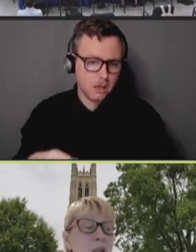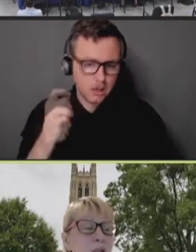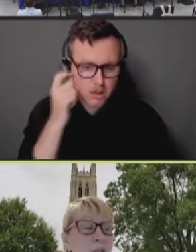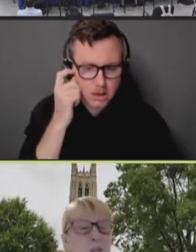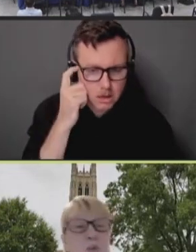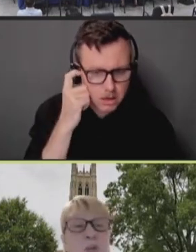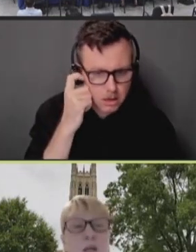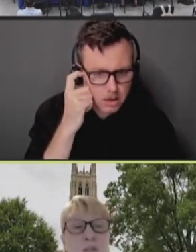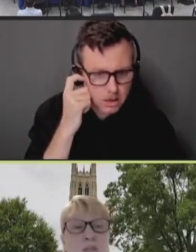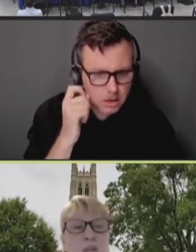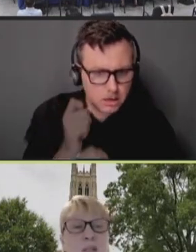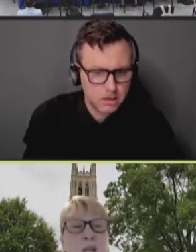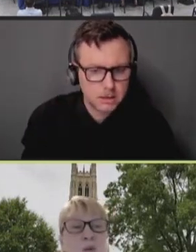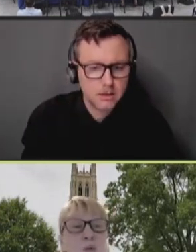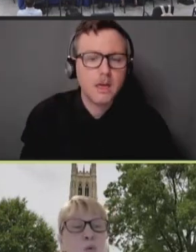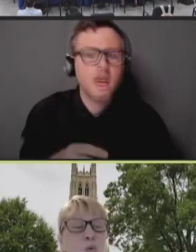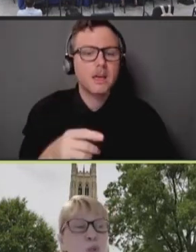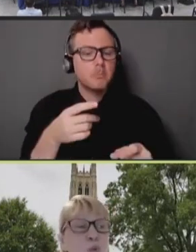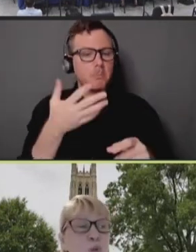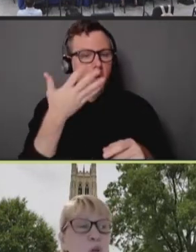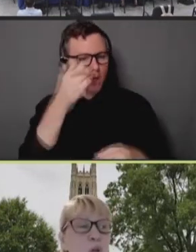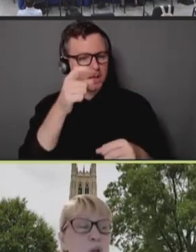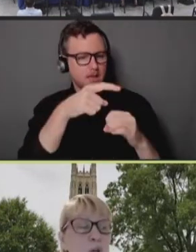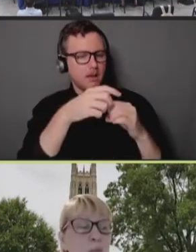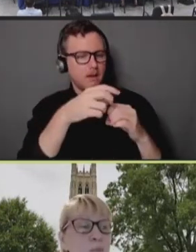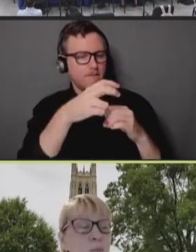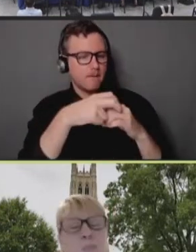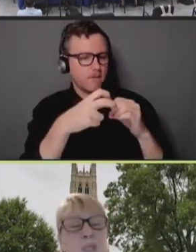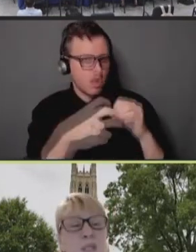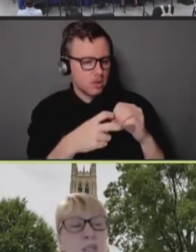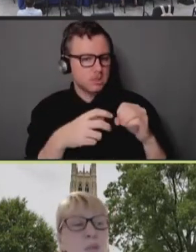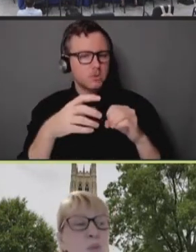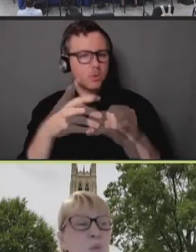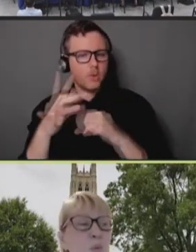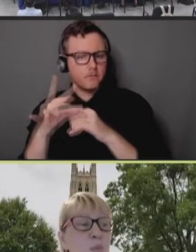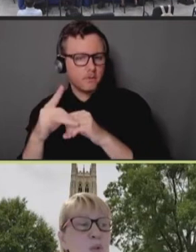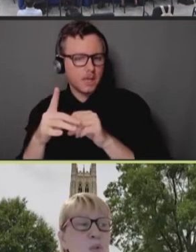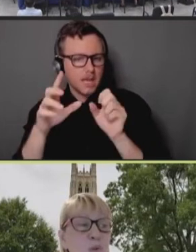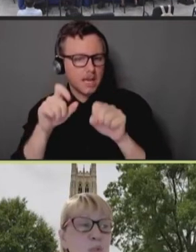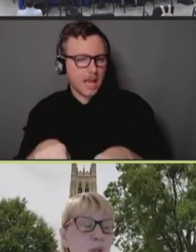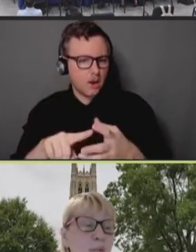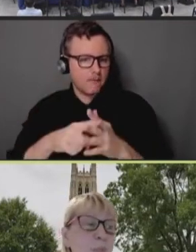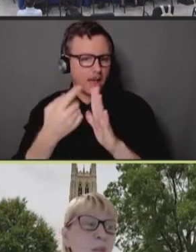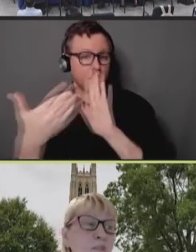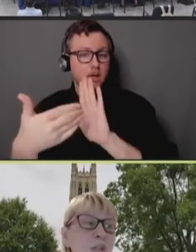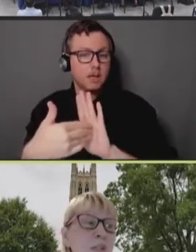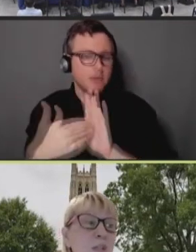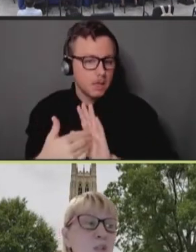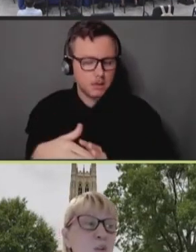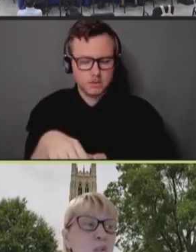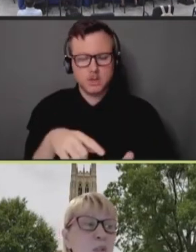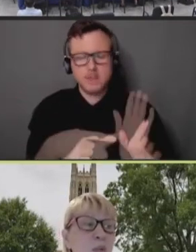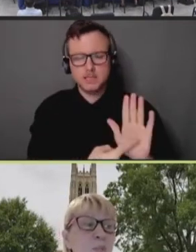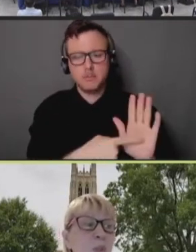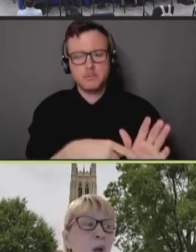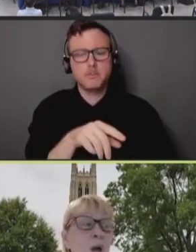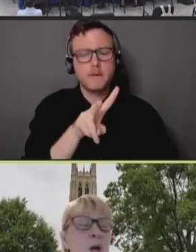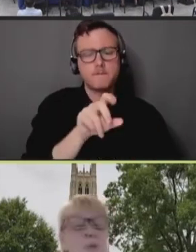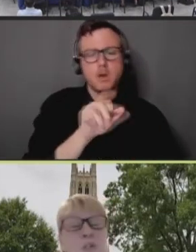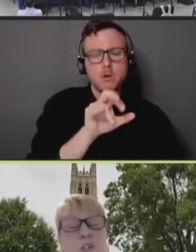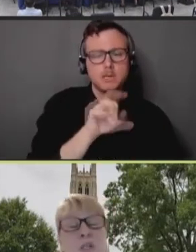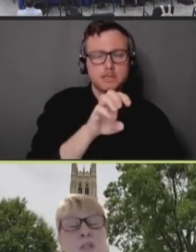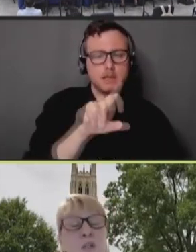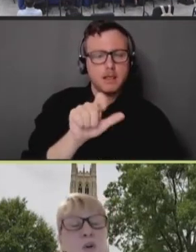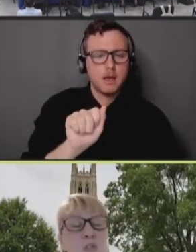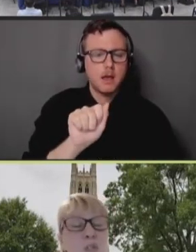start to reactivate which -- so, this is probably zoster, varicella zoster which sits in dorsal